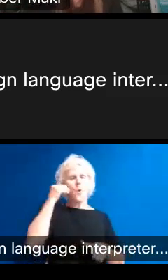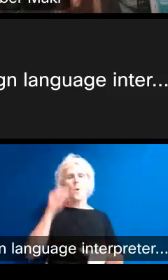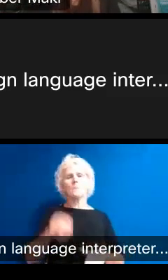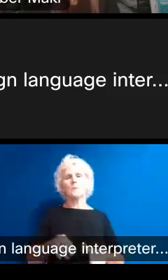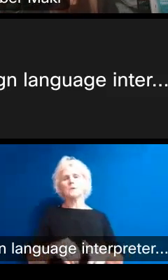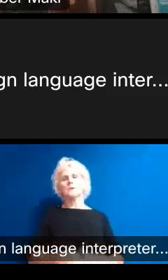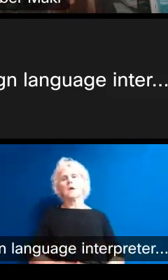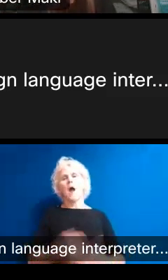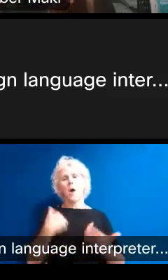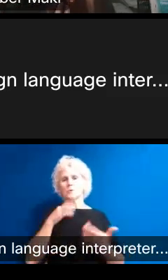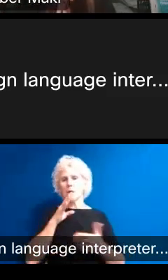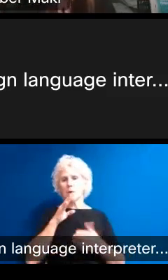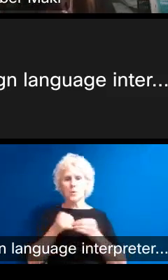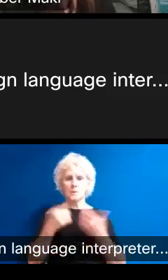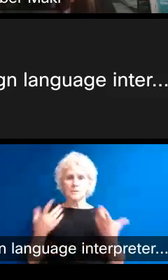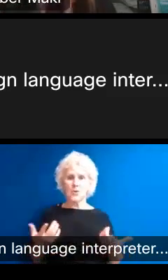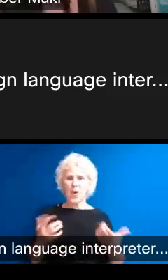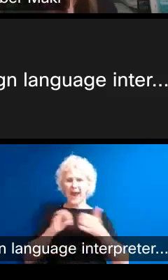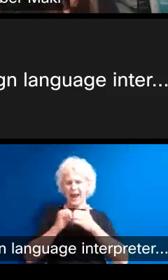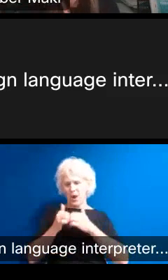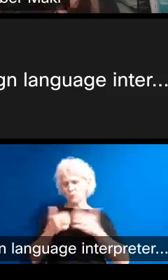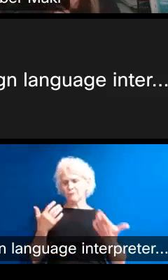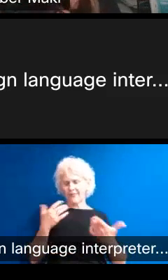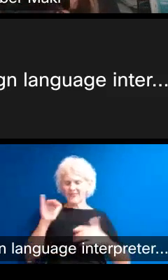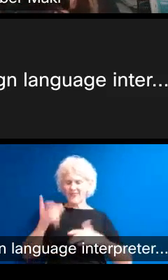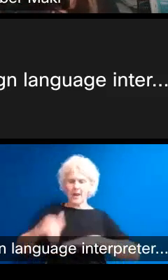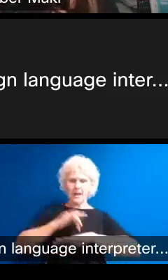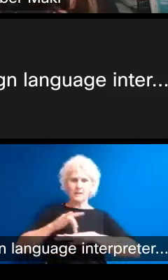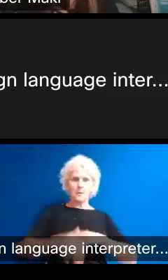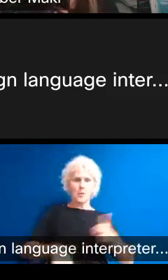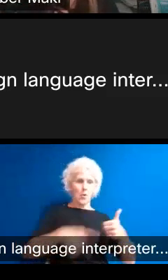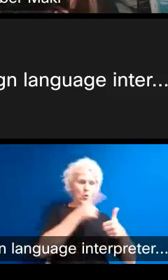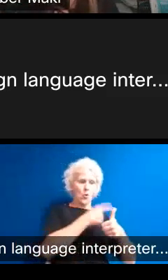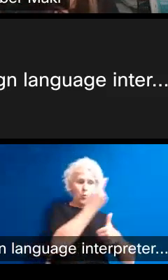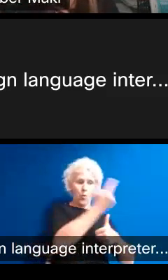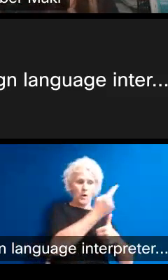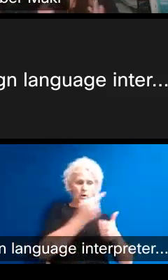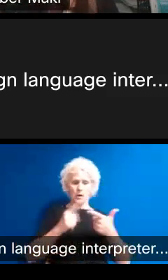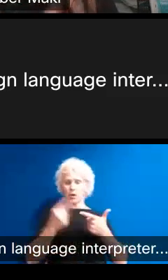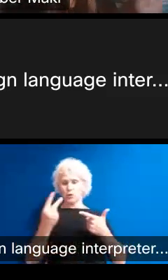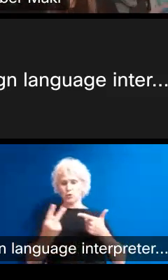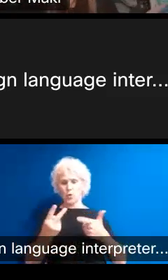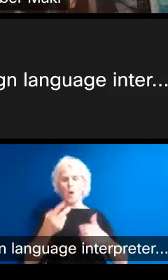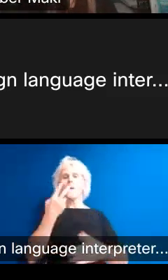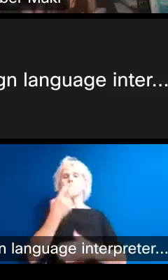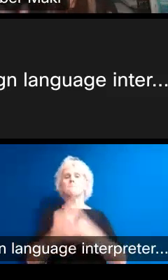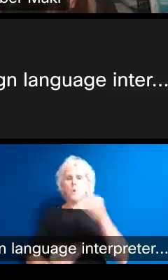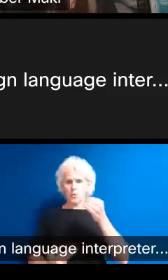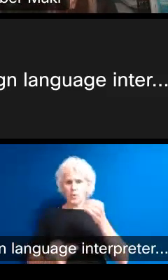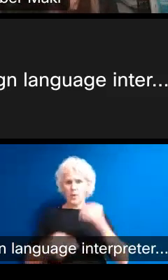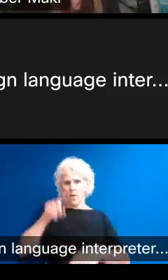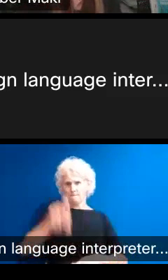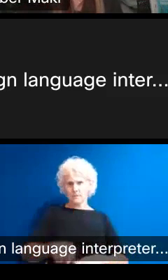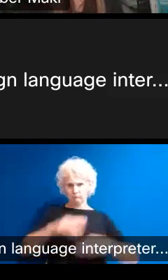So, eligibility. Both one and two need to be present. The person needs,